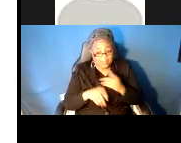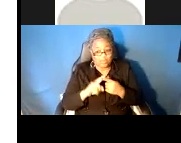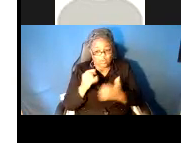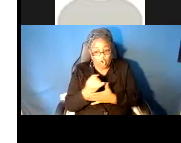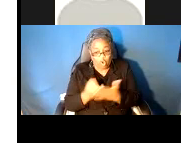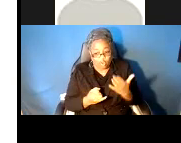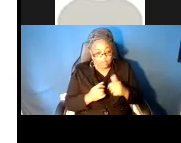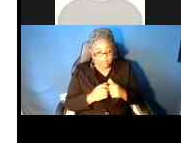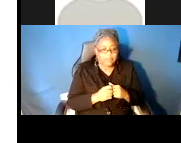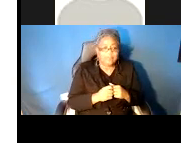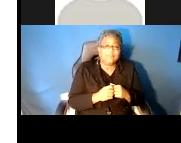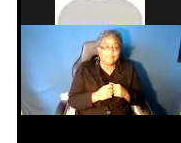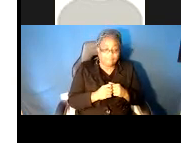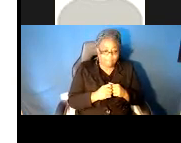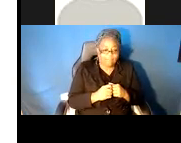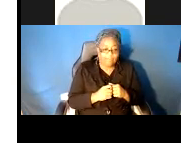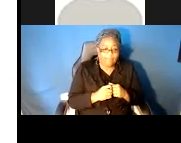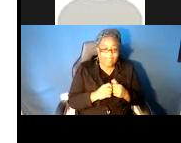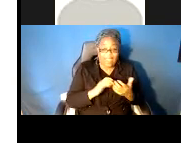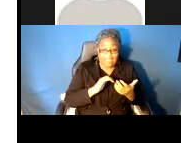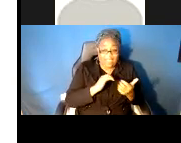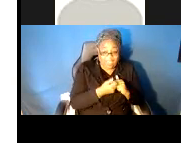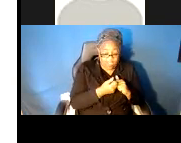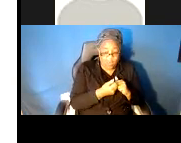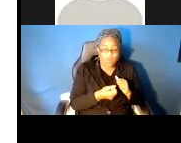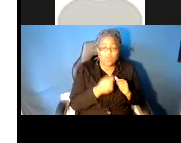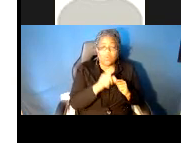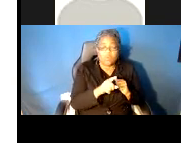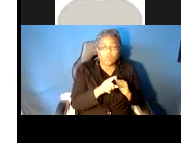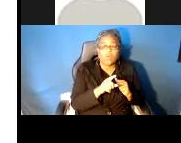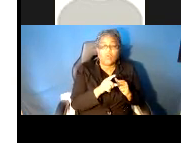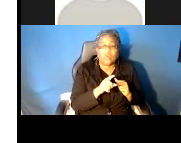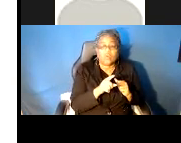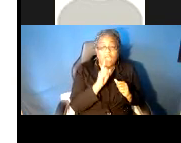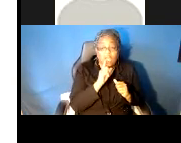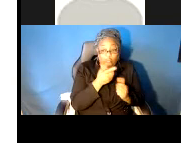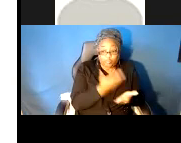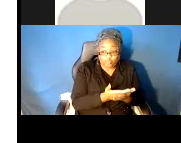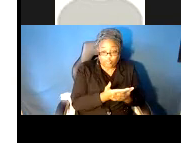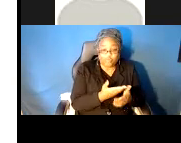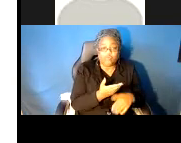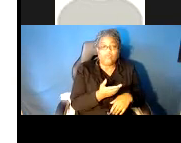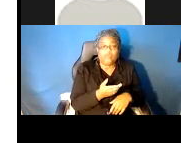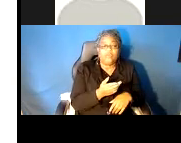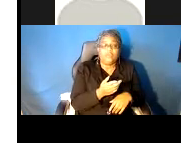within the eligible funding period of December, 2021, through June, 2023.